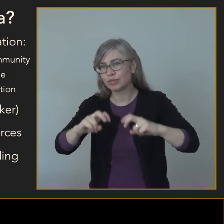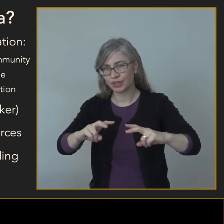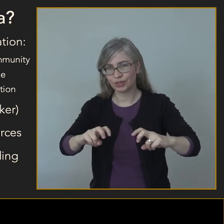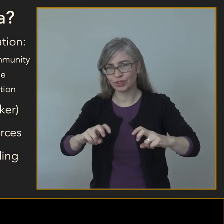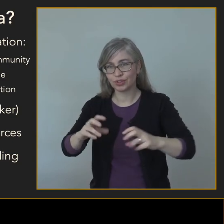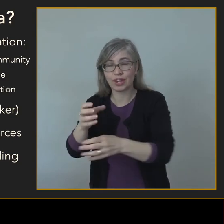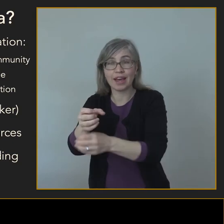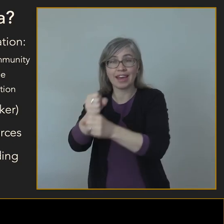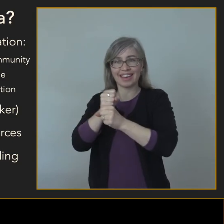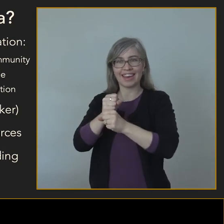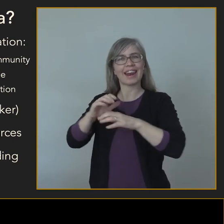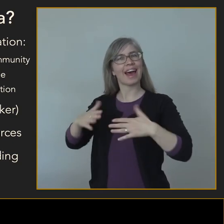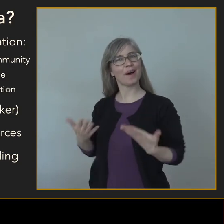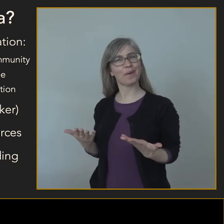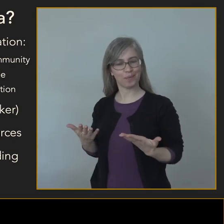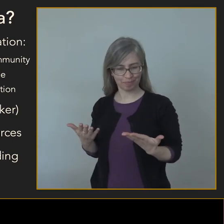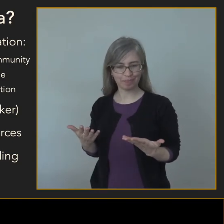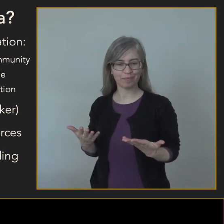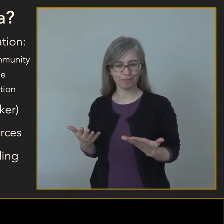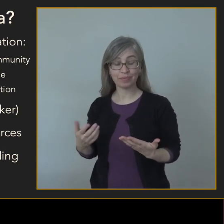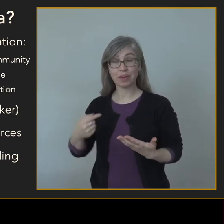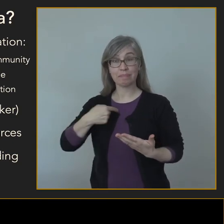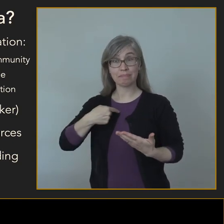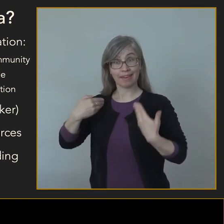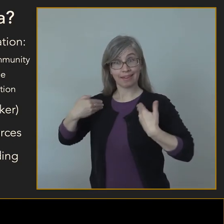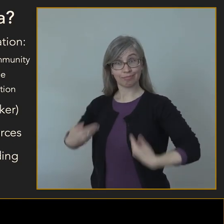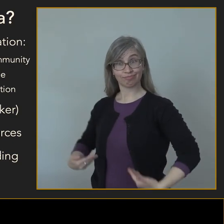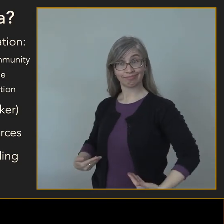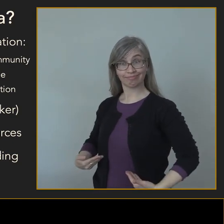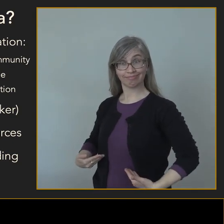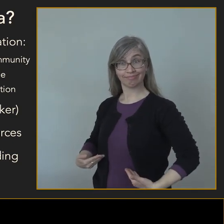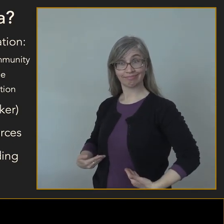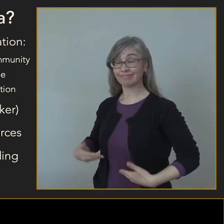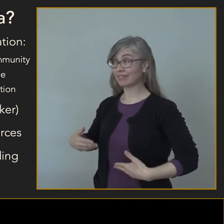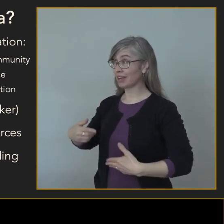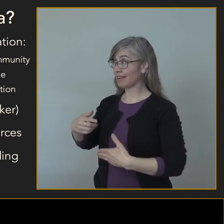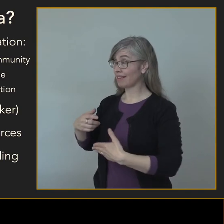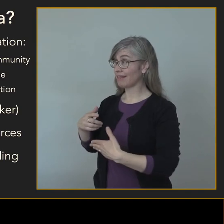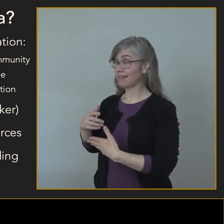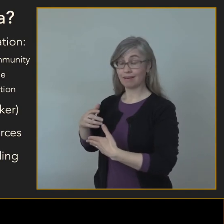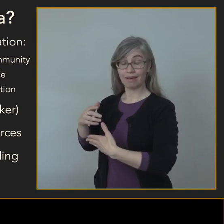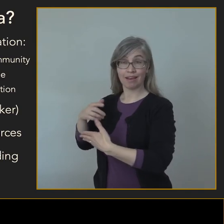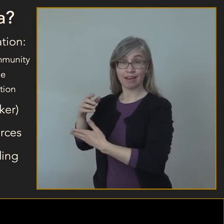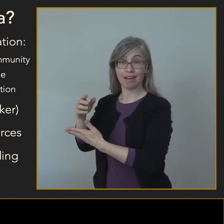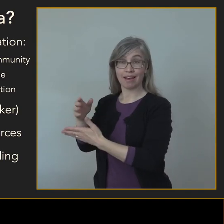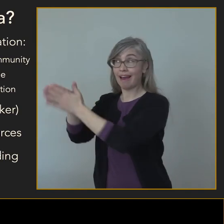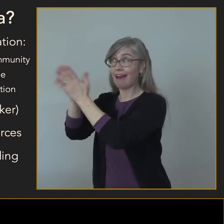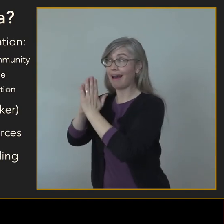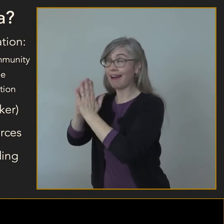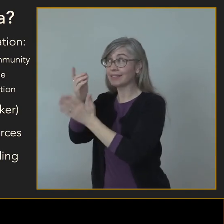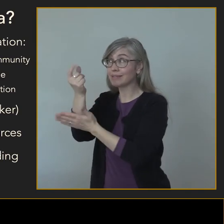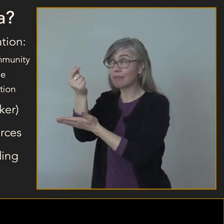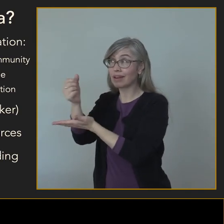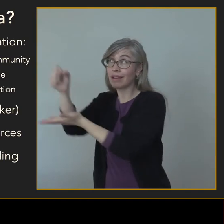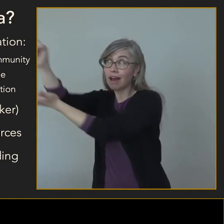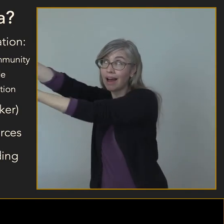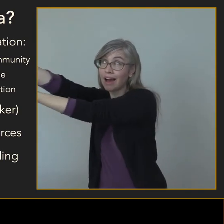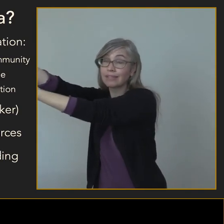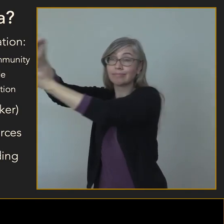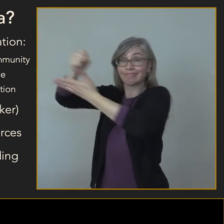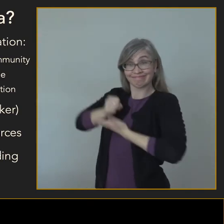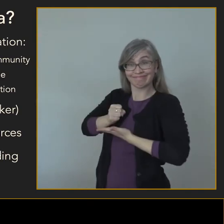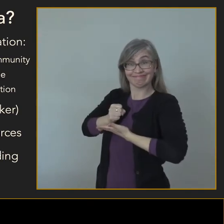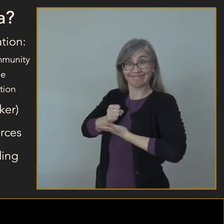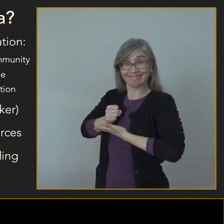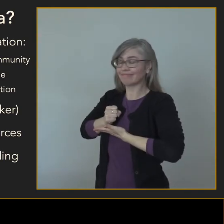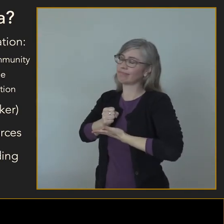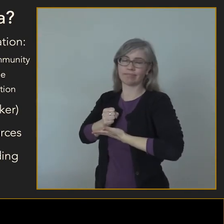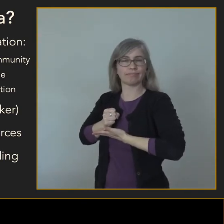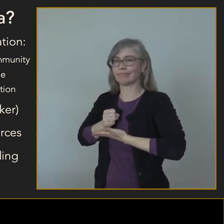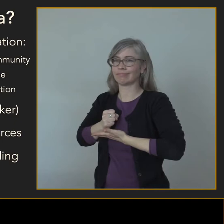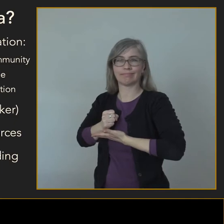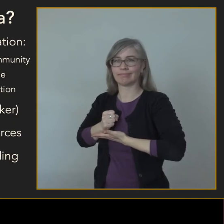...most granting agencies do not usually pay researchers directly.